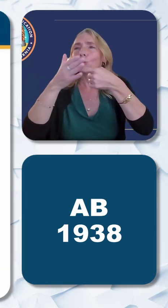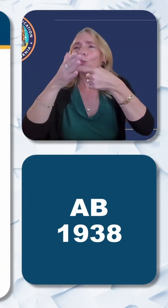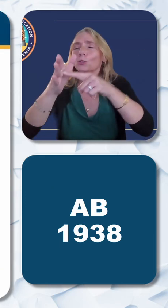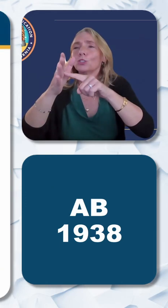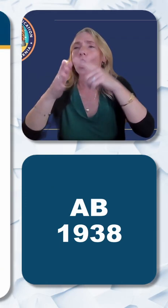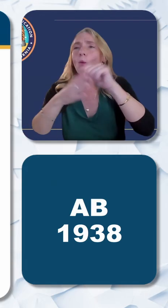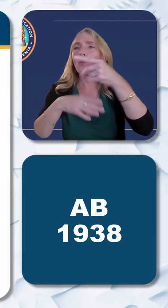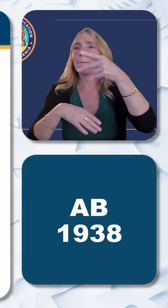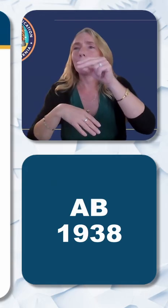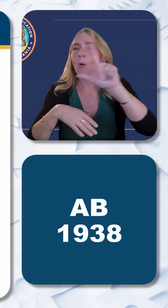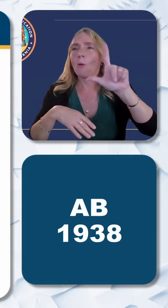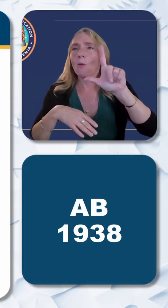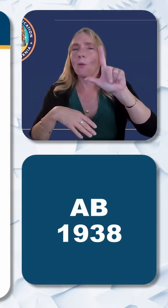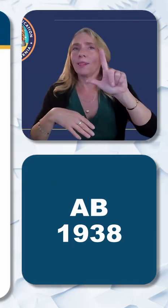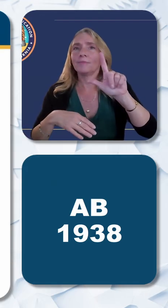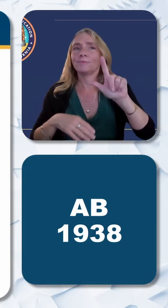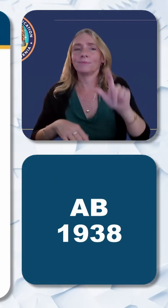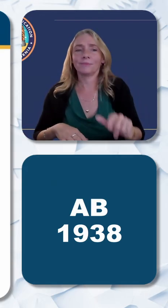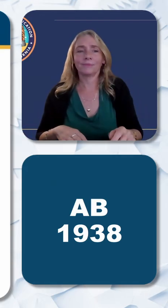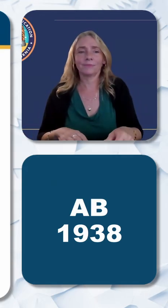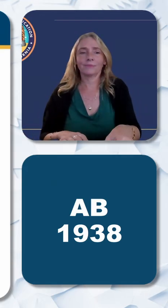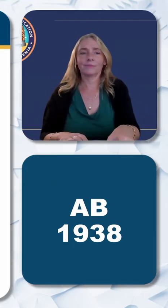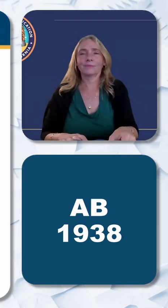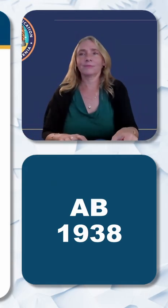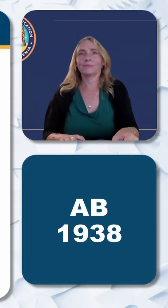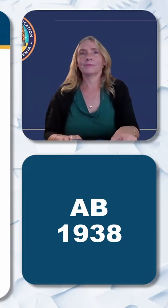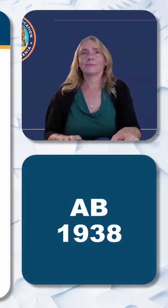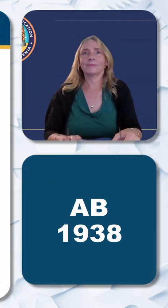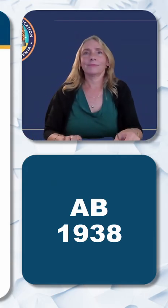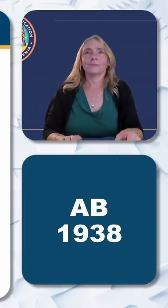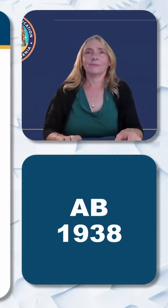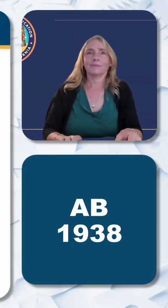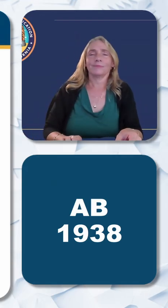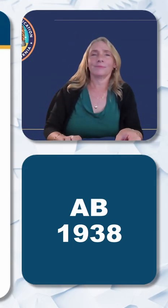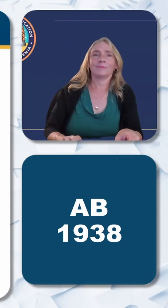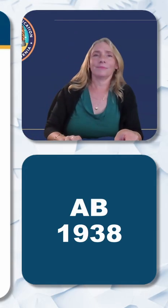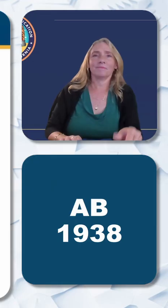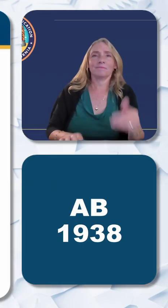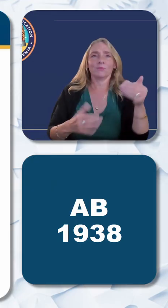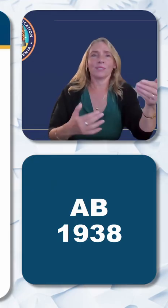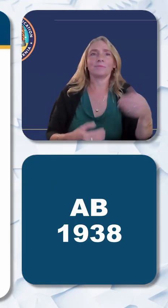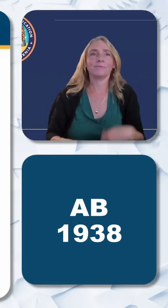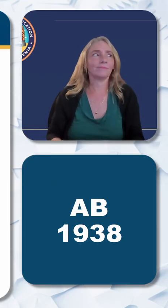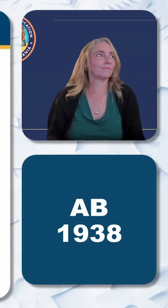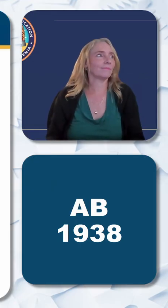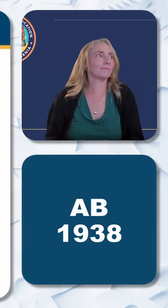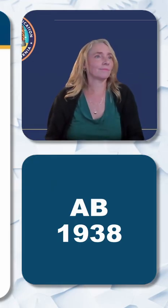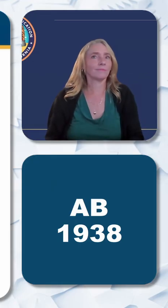Okay, so I would like to start us off with a poll.